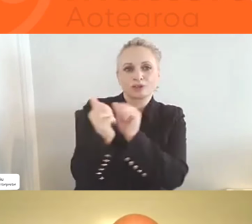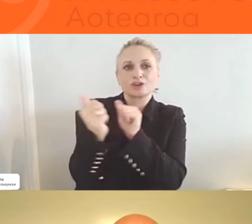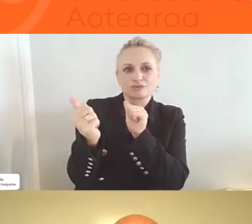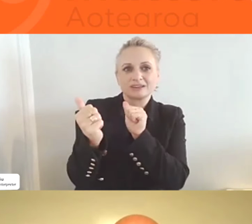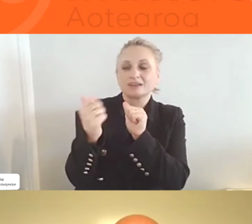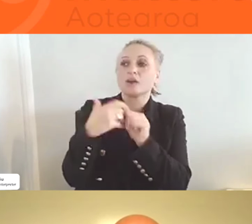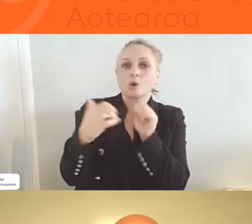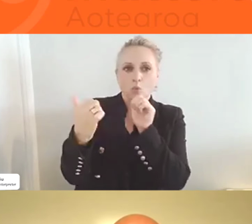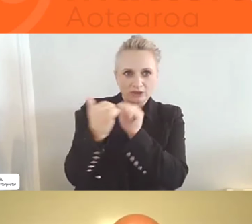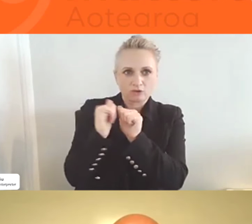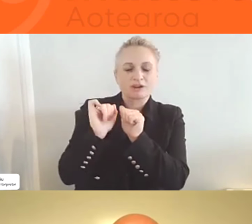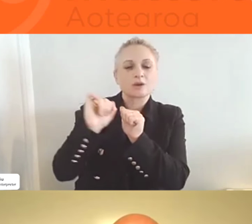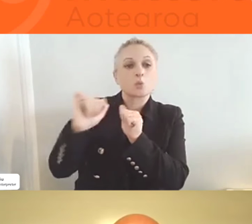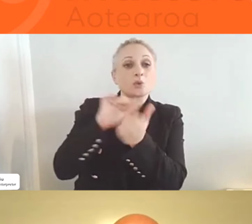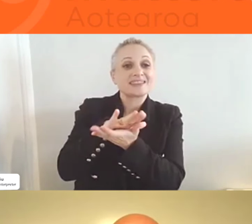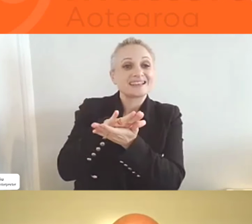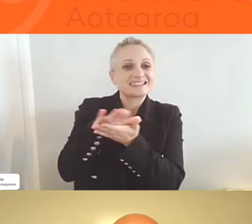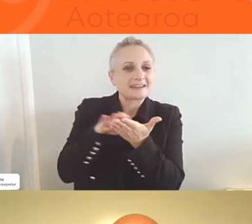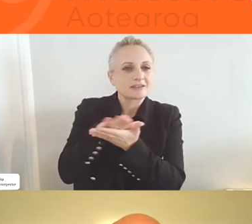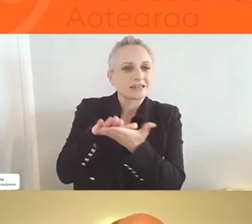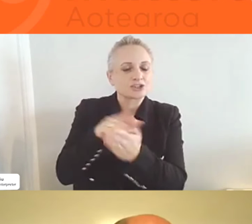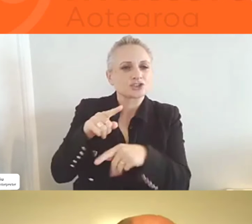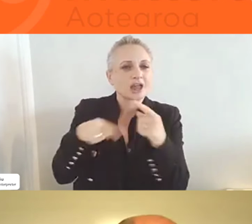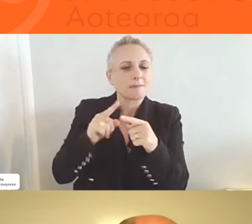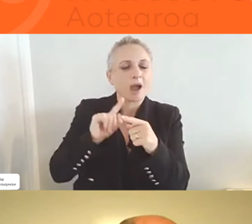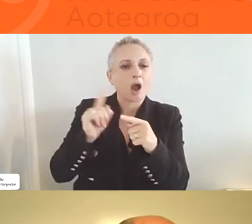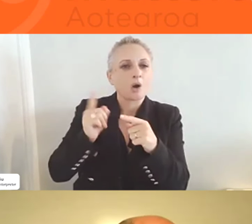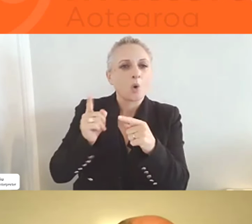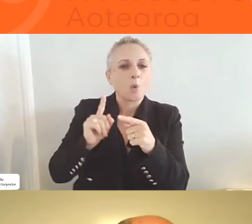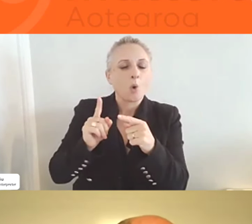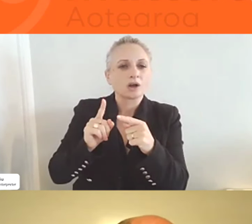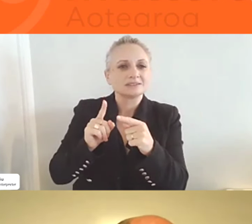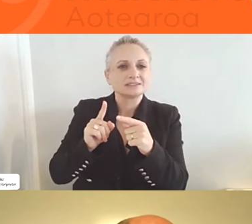of adequate housing that the United Nations subscribes to. And we believe